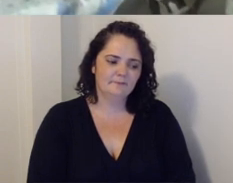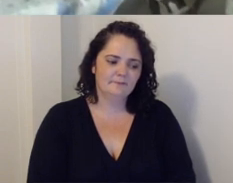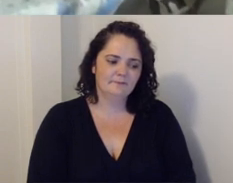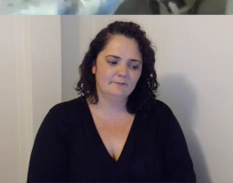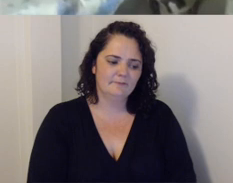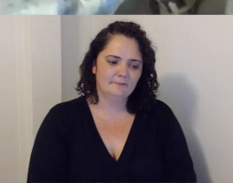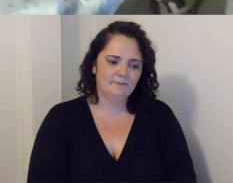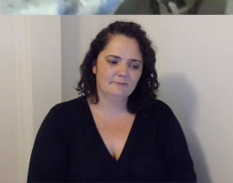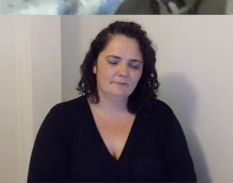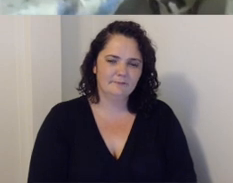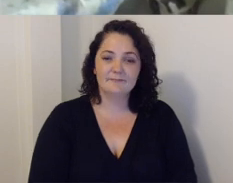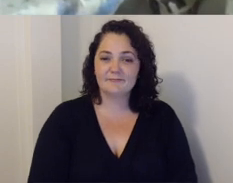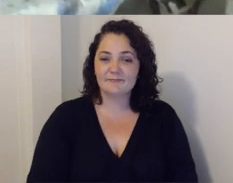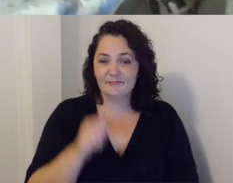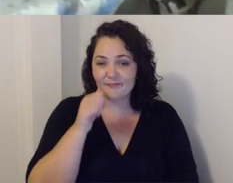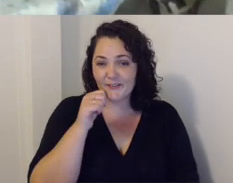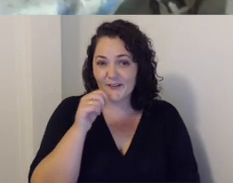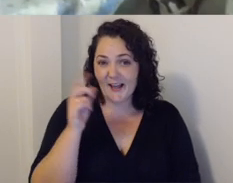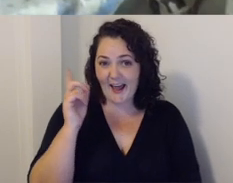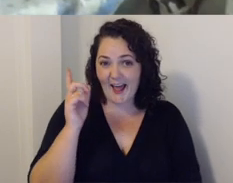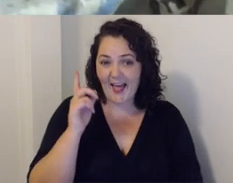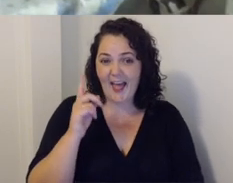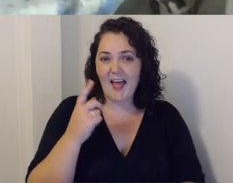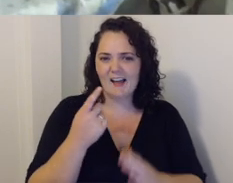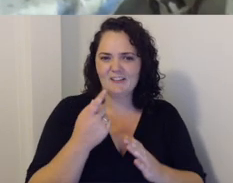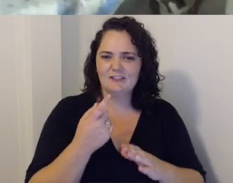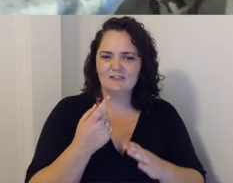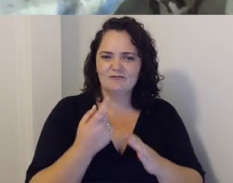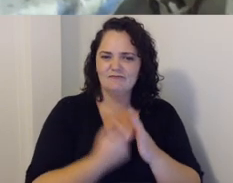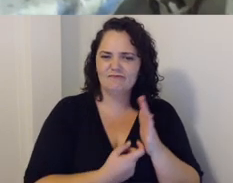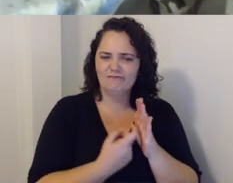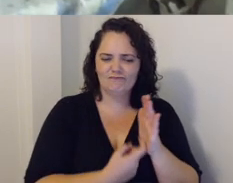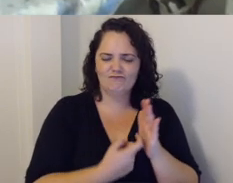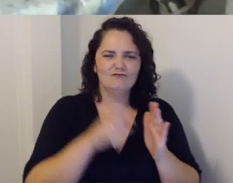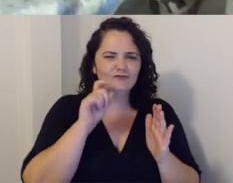I think since nobody shaves with single blade razors anymore the only place to get them is probably the hardware store I reckon